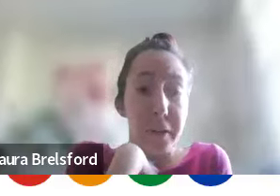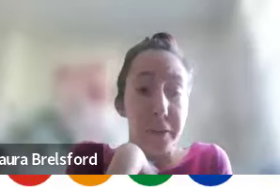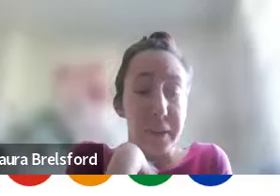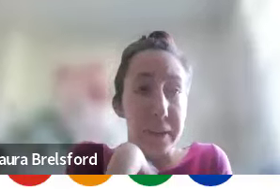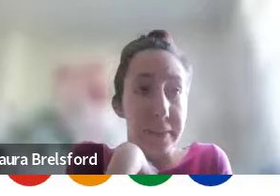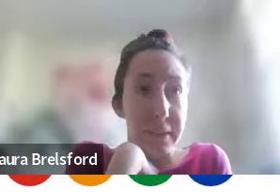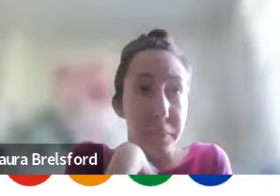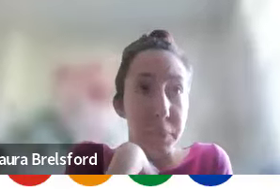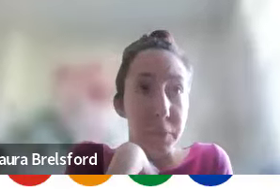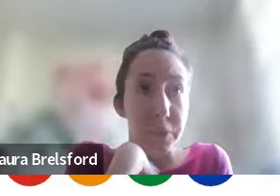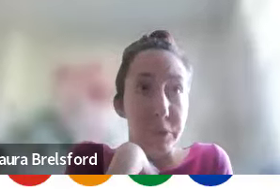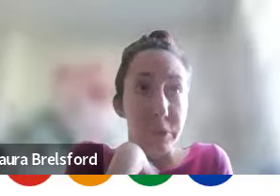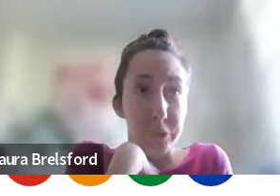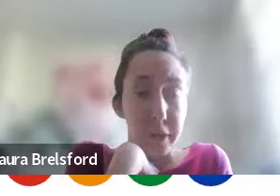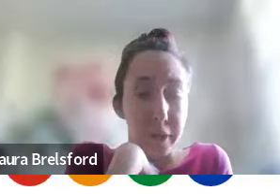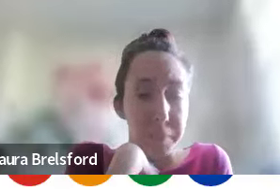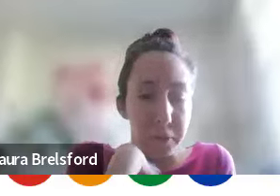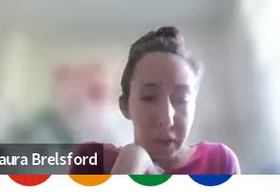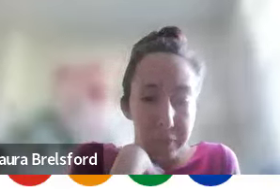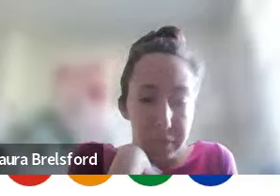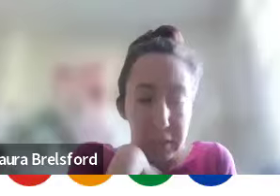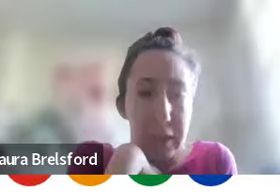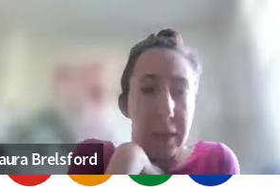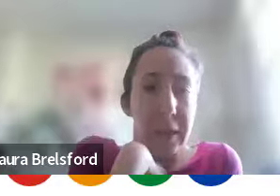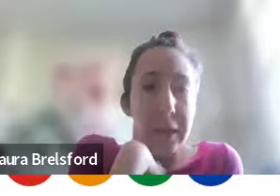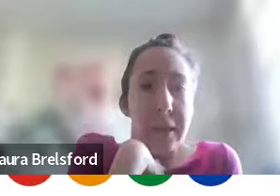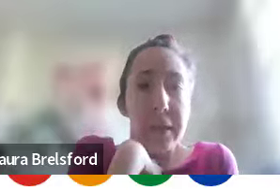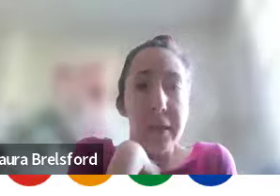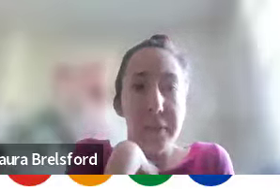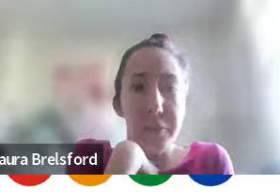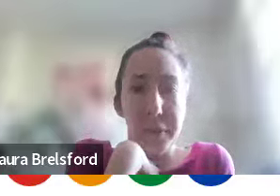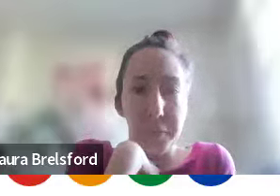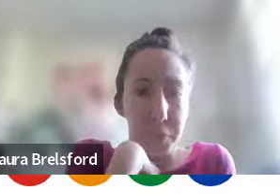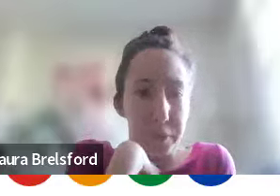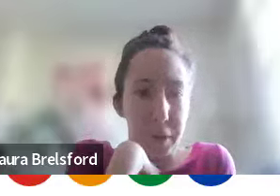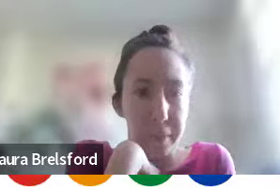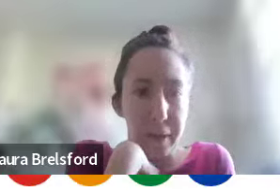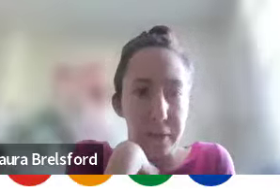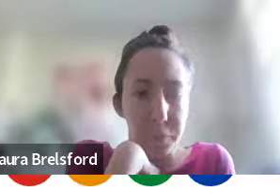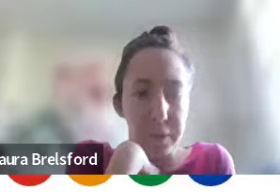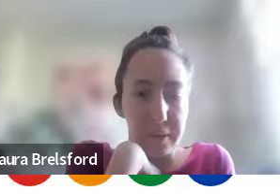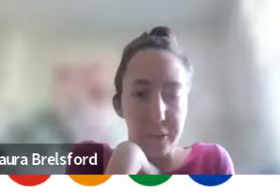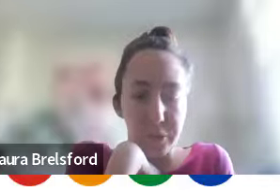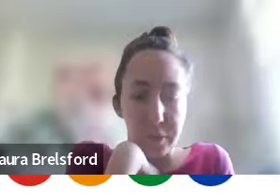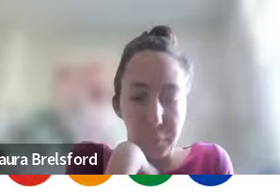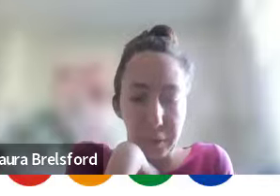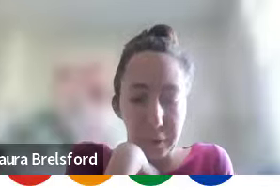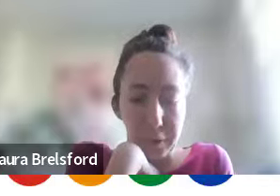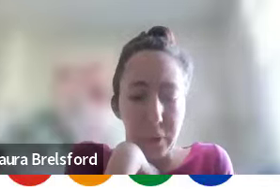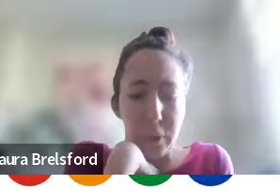GREAT, I'M GLAD THAT IS MAKING A DIFFERENCE.